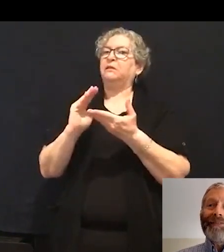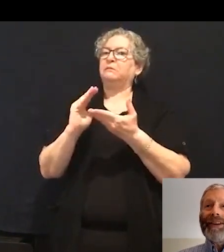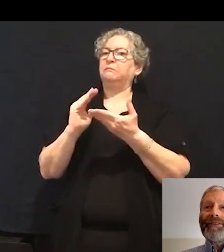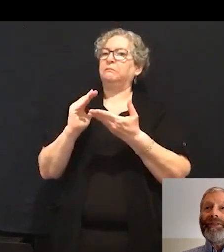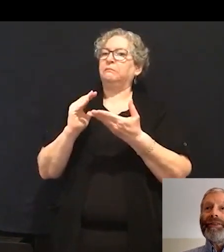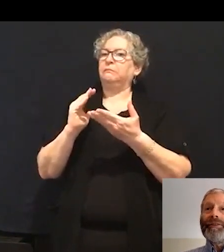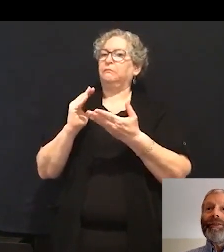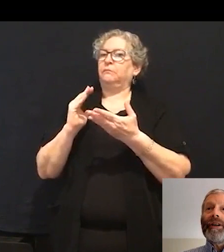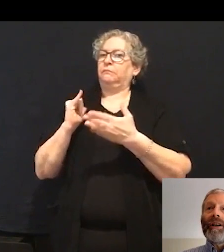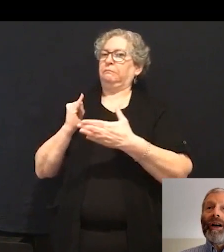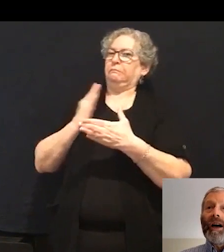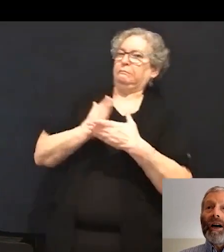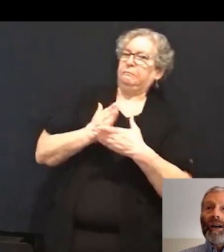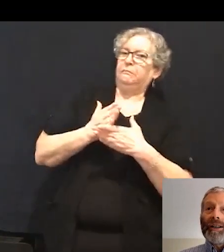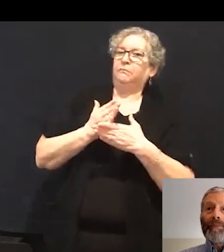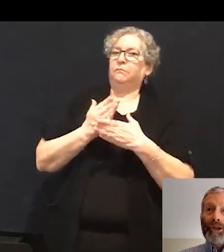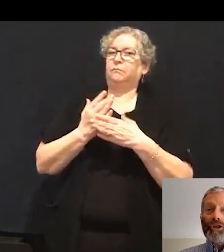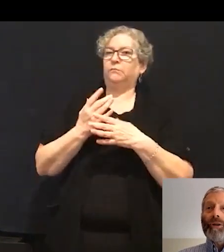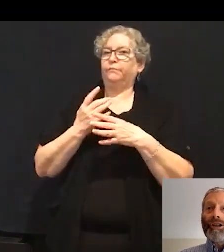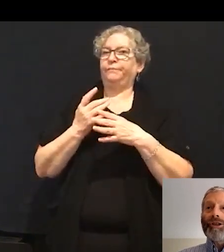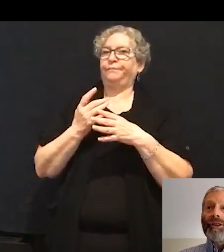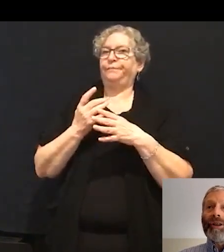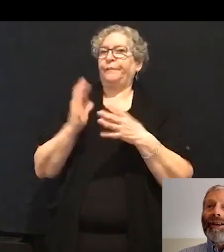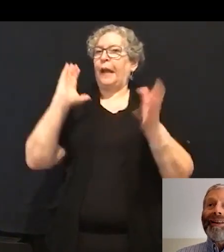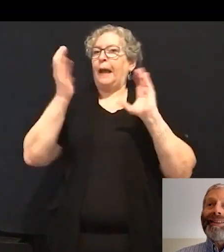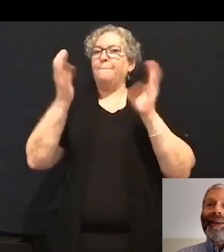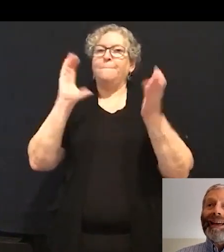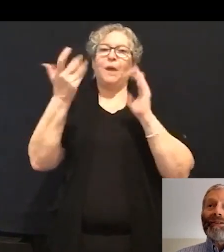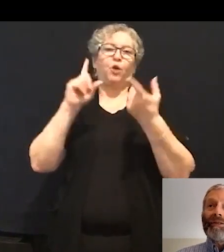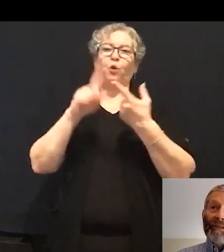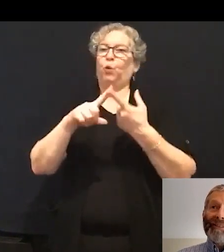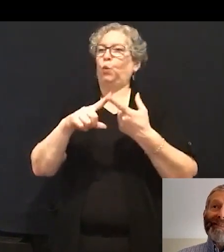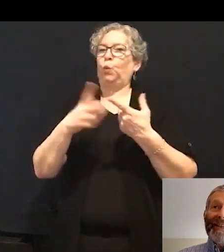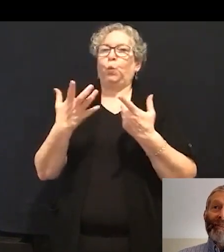invasive administration than, let's say,